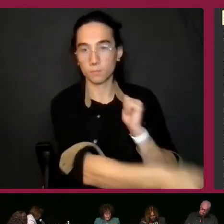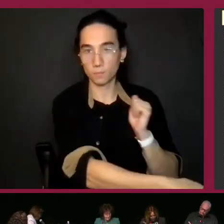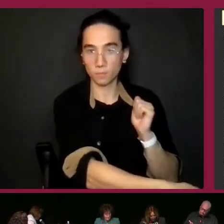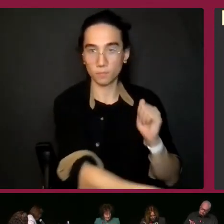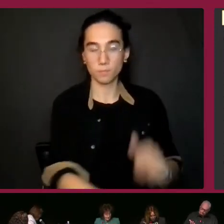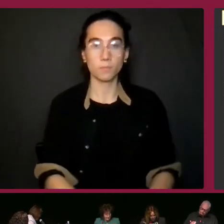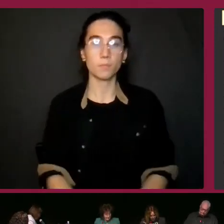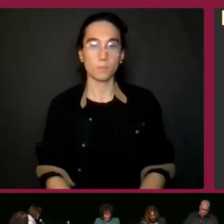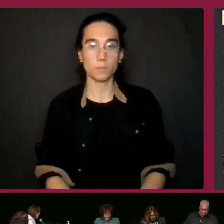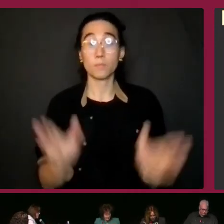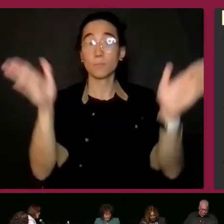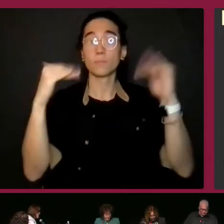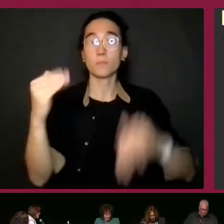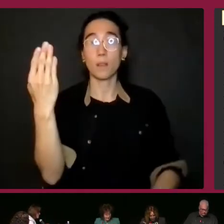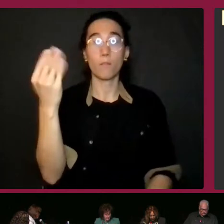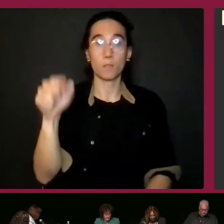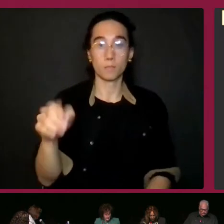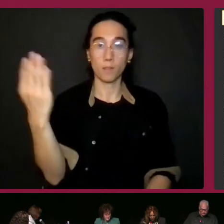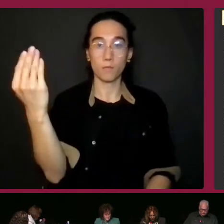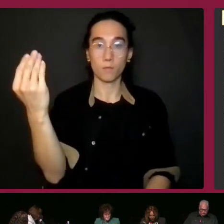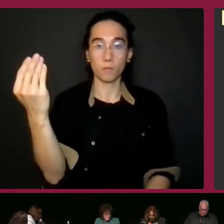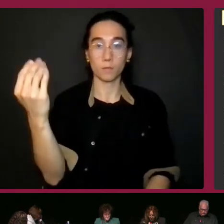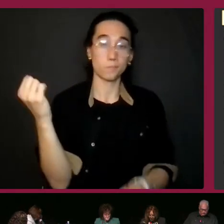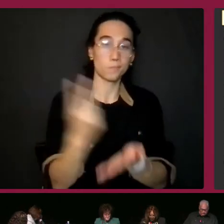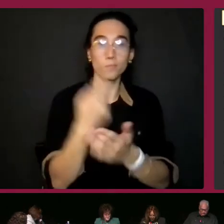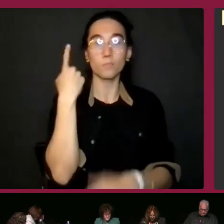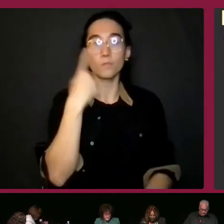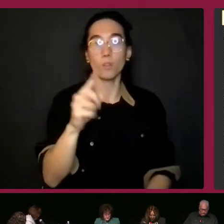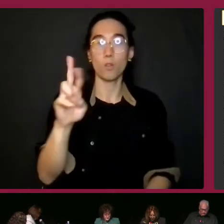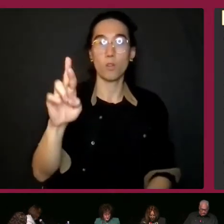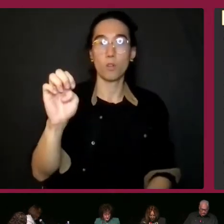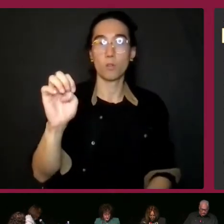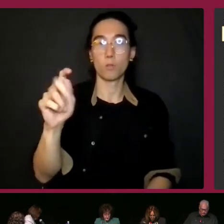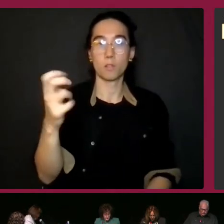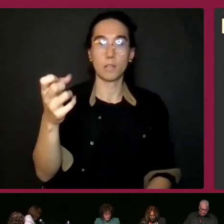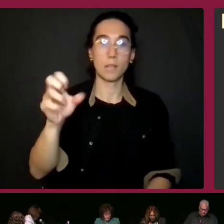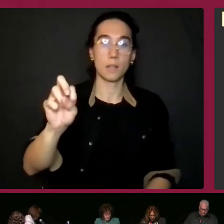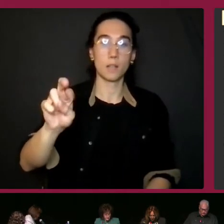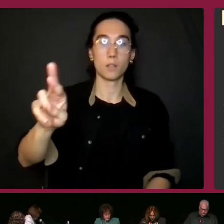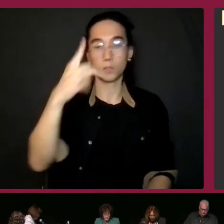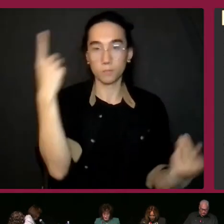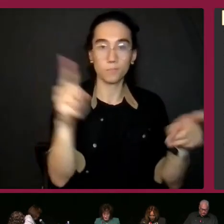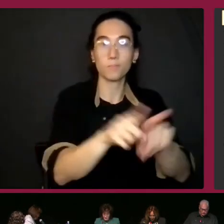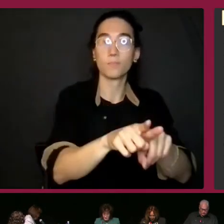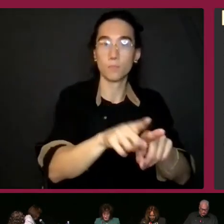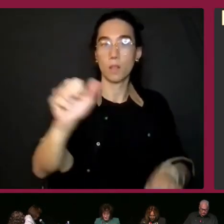1414, approval of retainer agreement and addendum number one between the law office